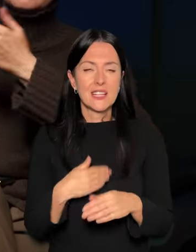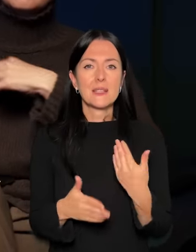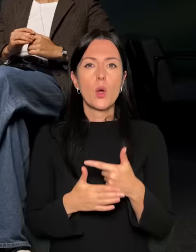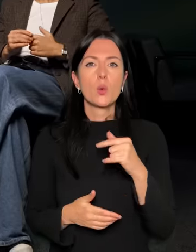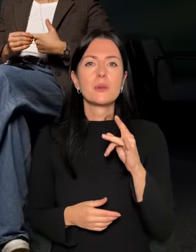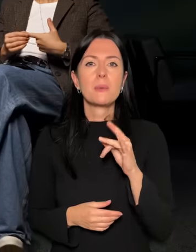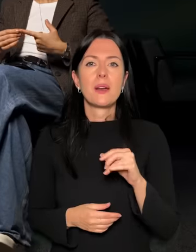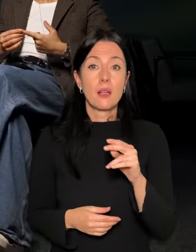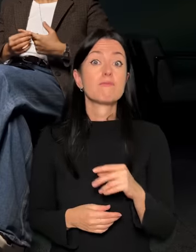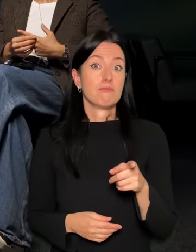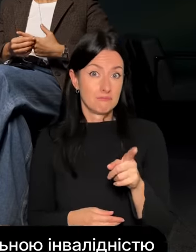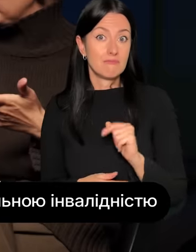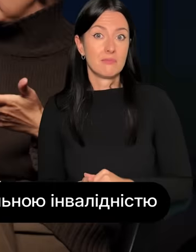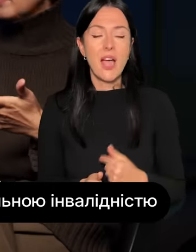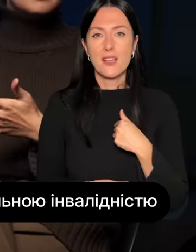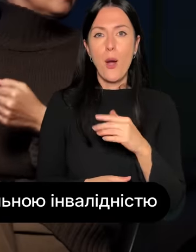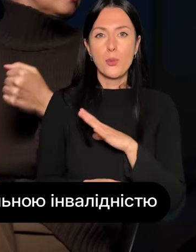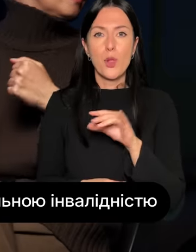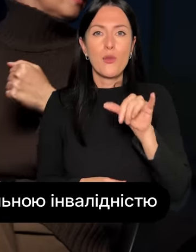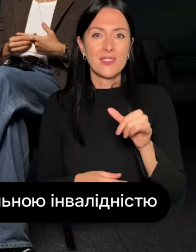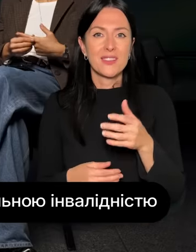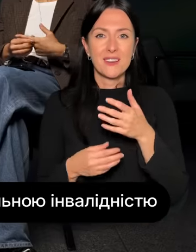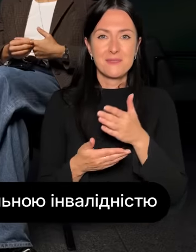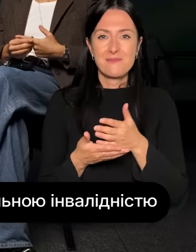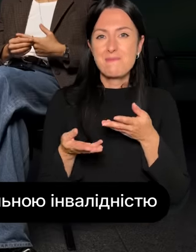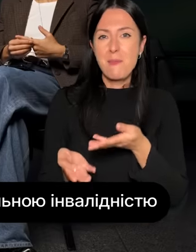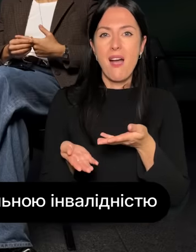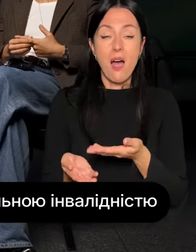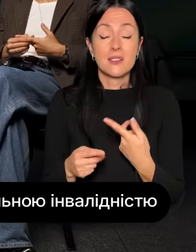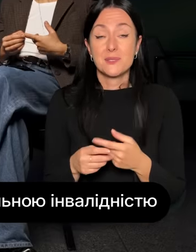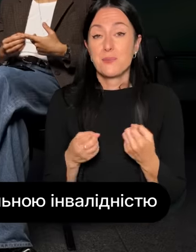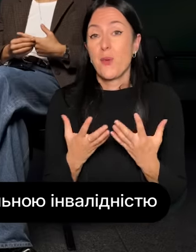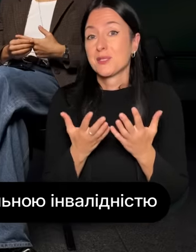For example, Good Bread for Good People. I visited their bakery. It's incredible.